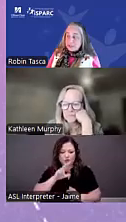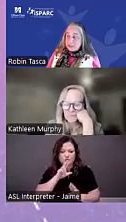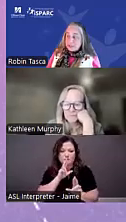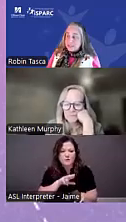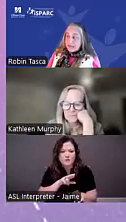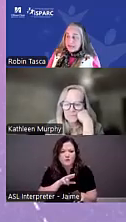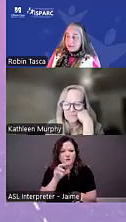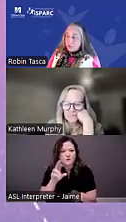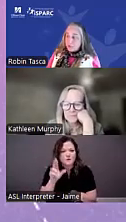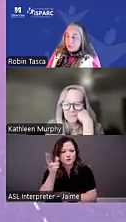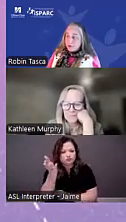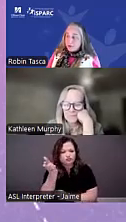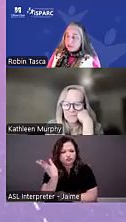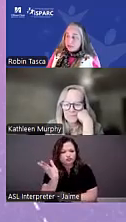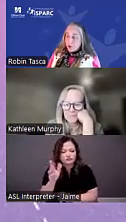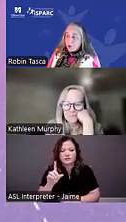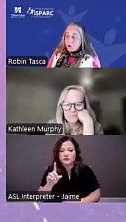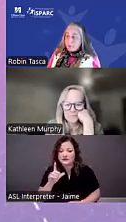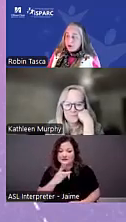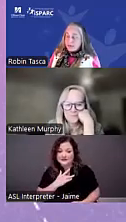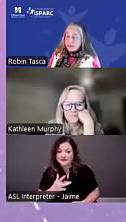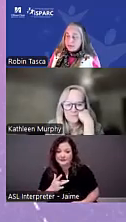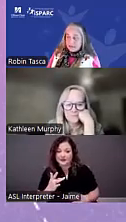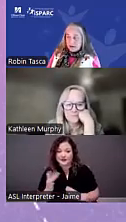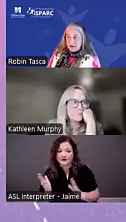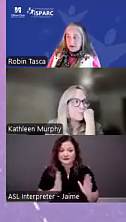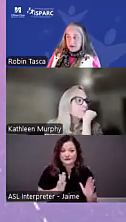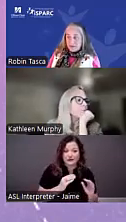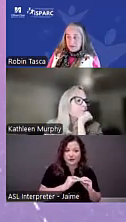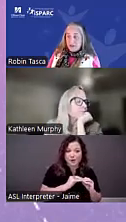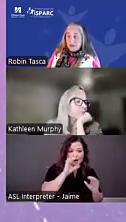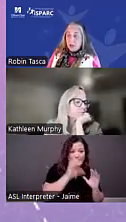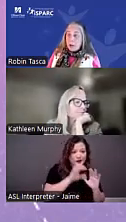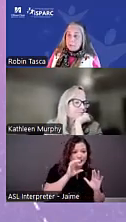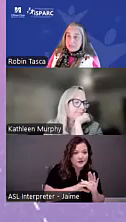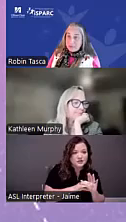"Do you lean toward tagging more images or marking decorative?"